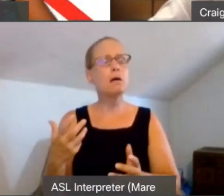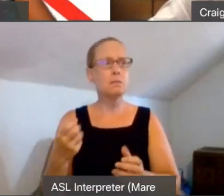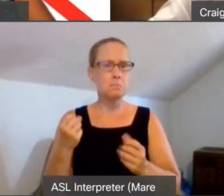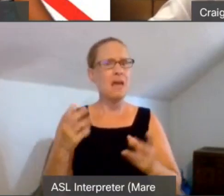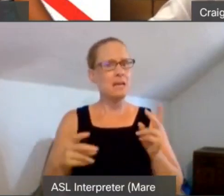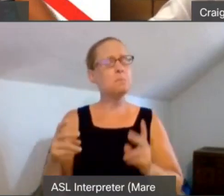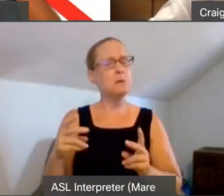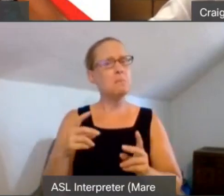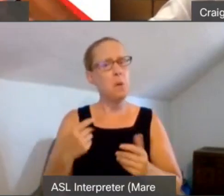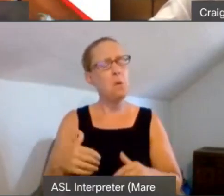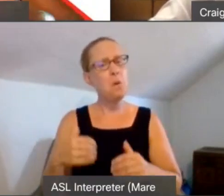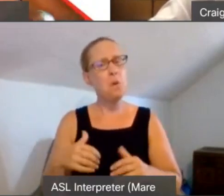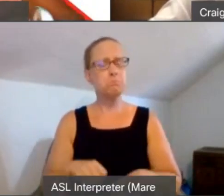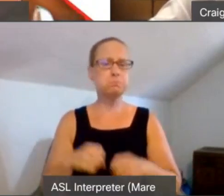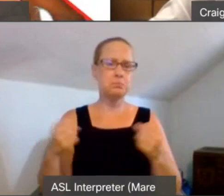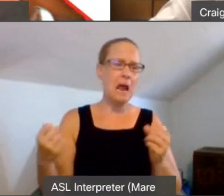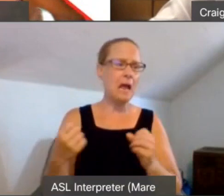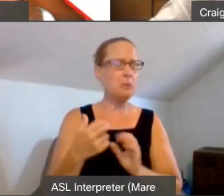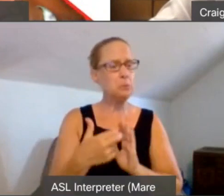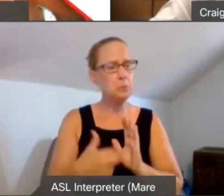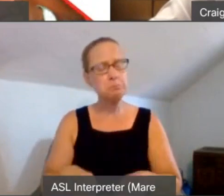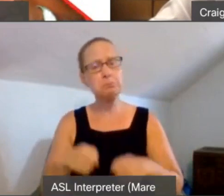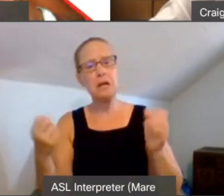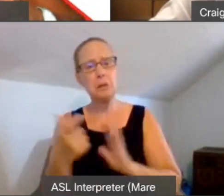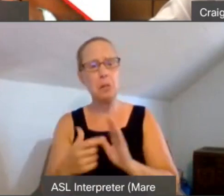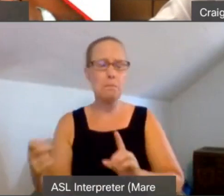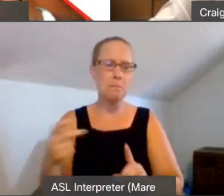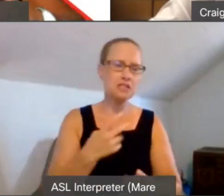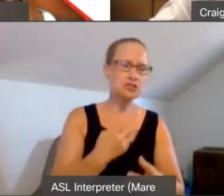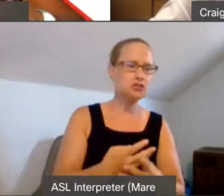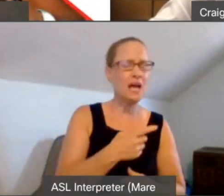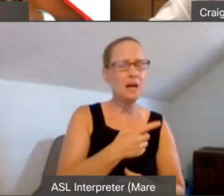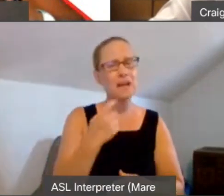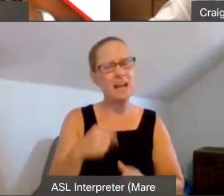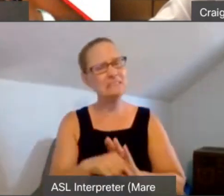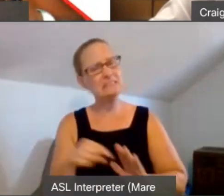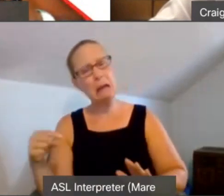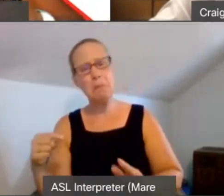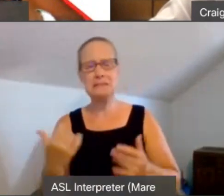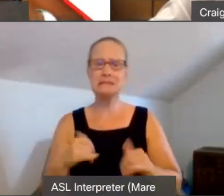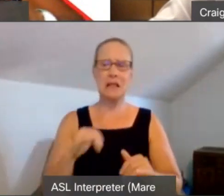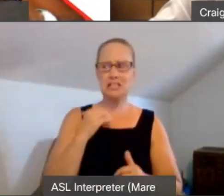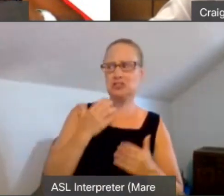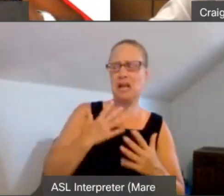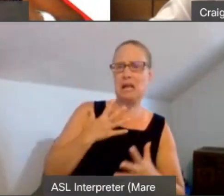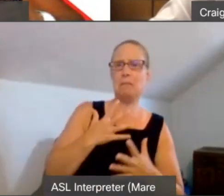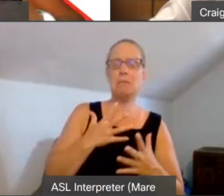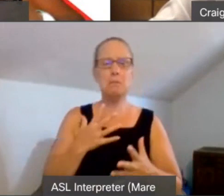because of the stigma still out there which is crazy because we're in 2021 so you would think that it wouldn't be out there but it is.